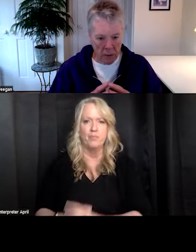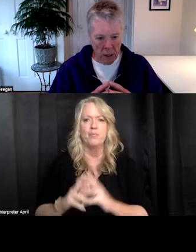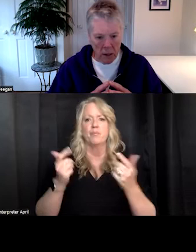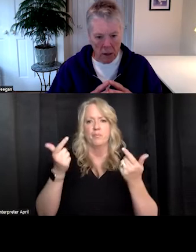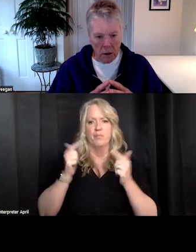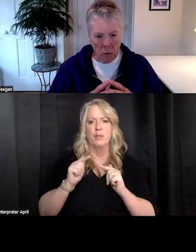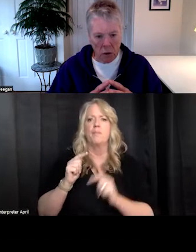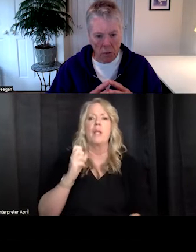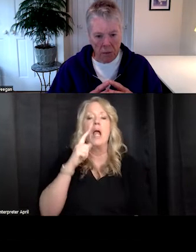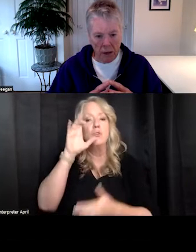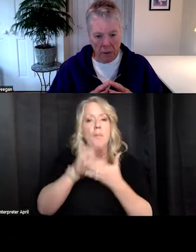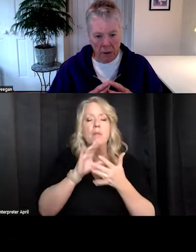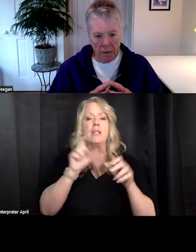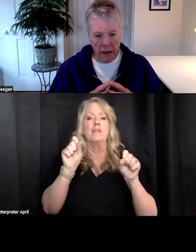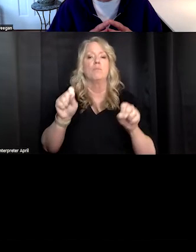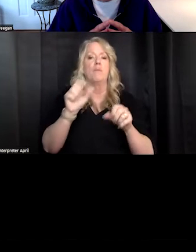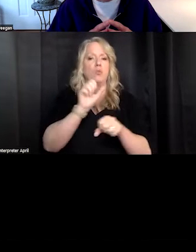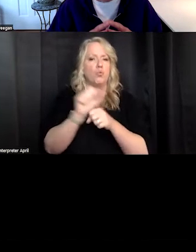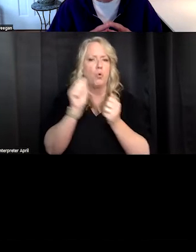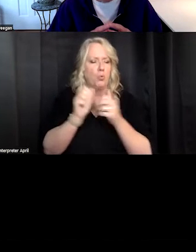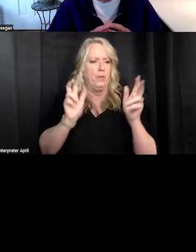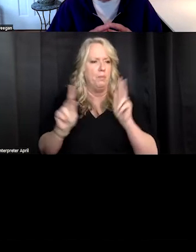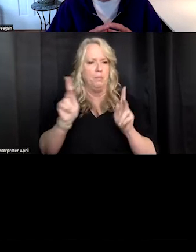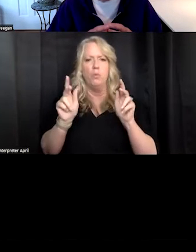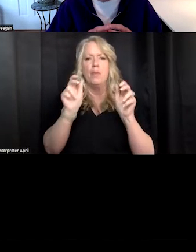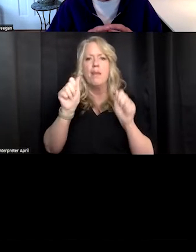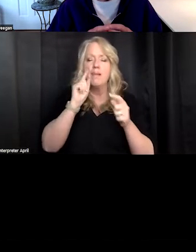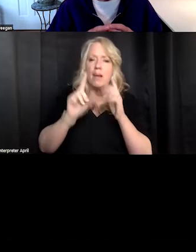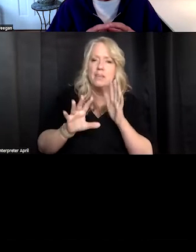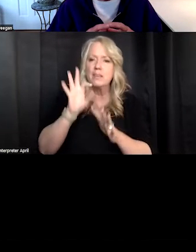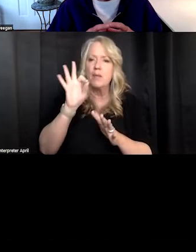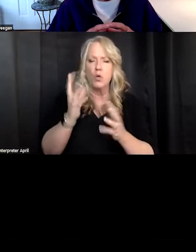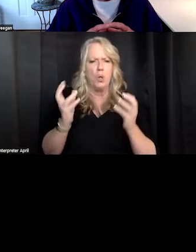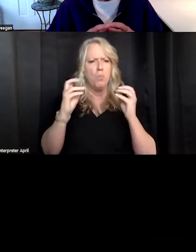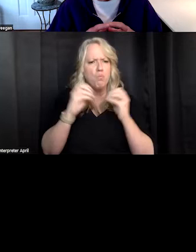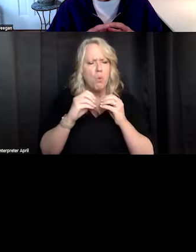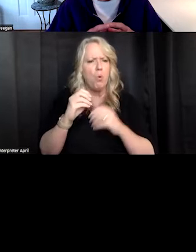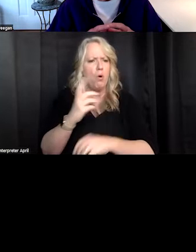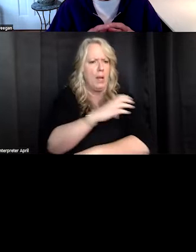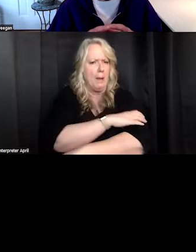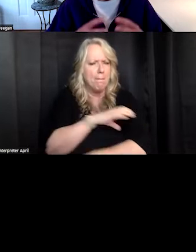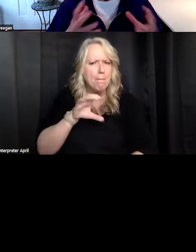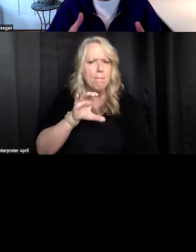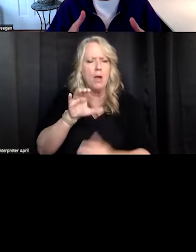ING ON THIS APPROACH FOR SOME TIME. AND, BELIEVE THAT IT IS POSSIBLE TO WORK WITH PEOPLE AROUND